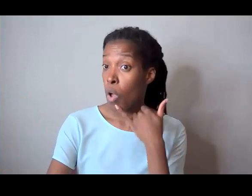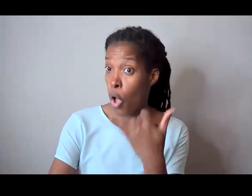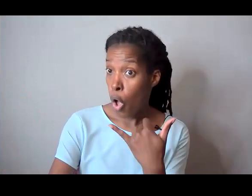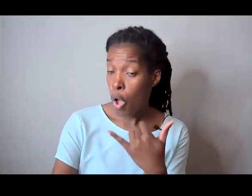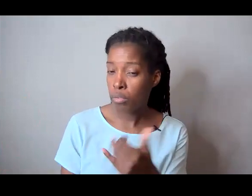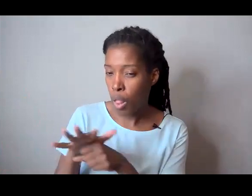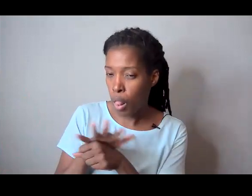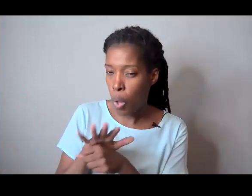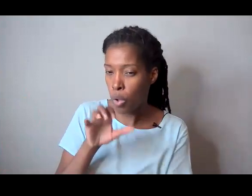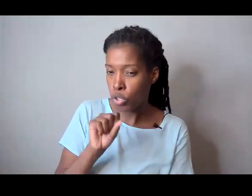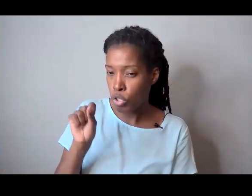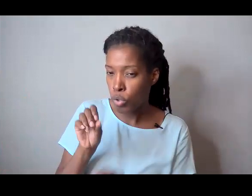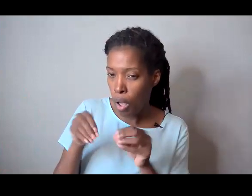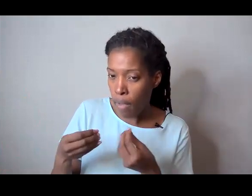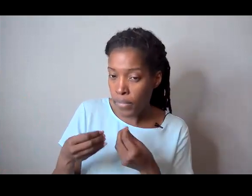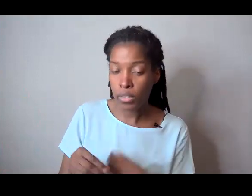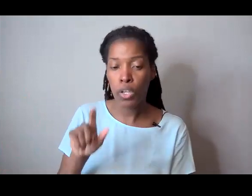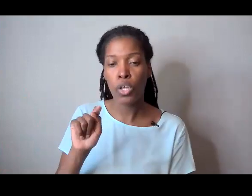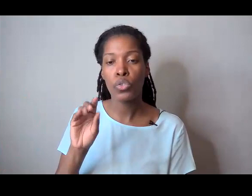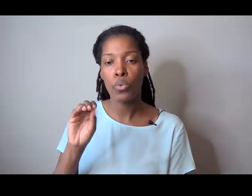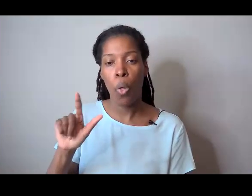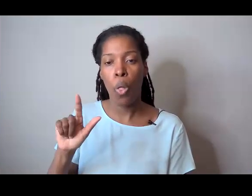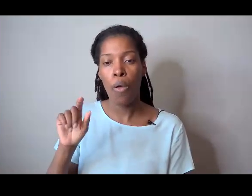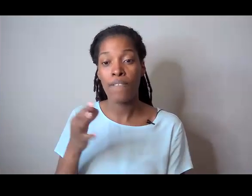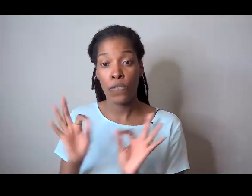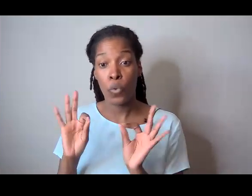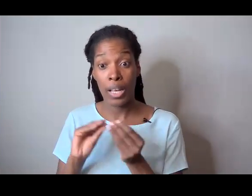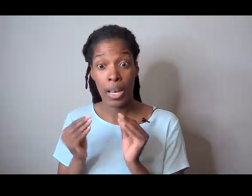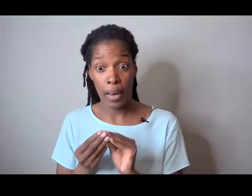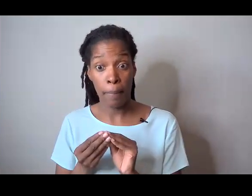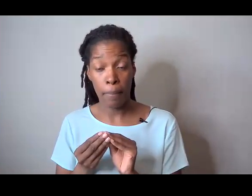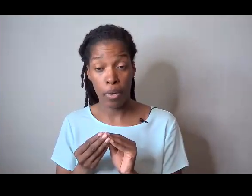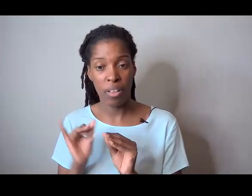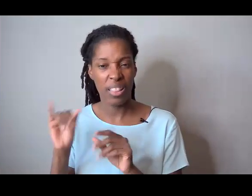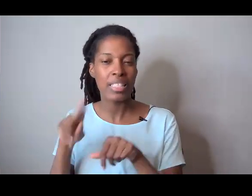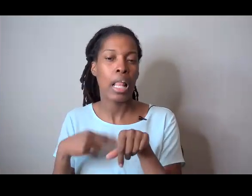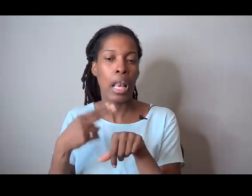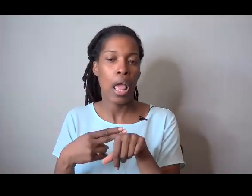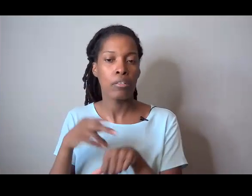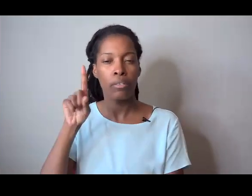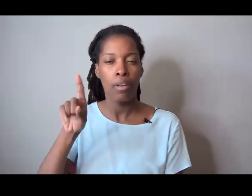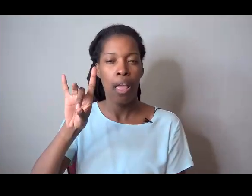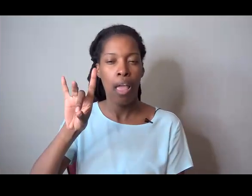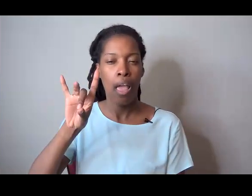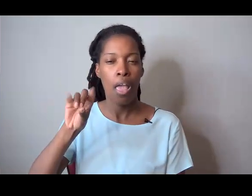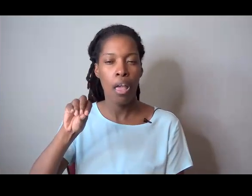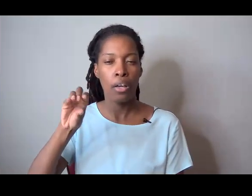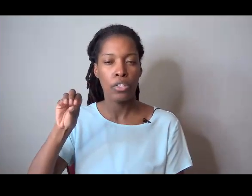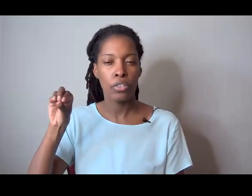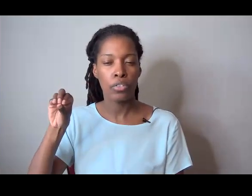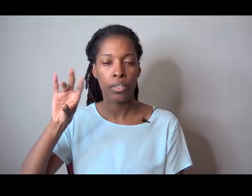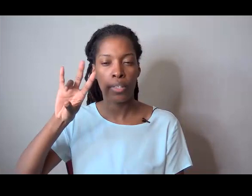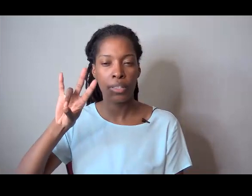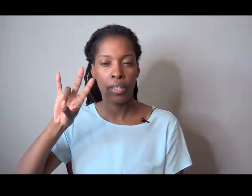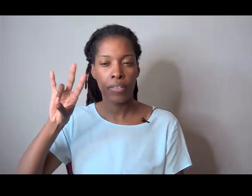or the toll free number, the national toll free number that when it is 800-772-2123.